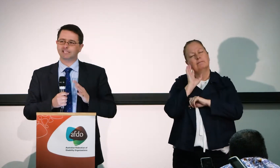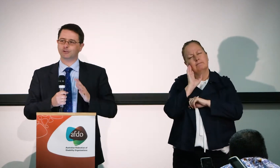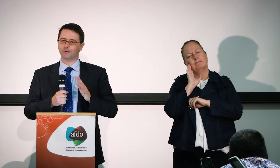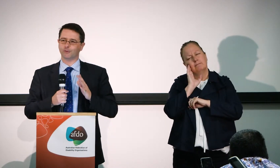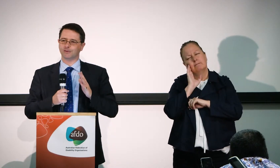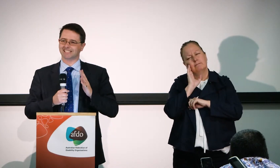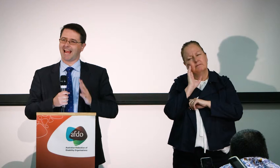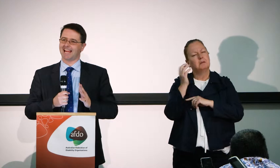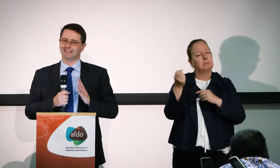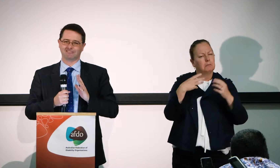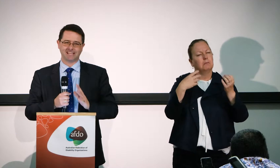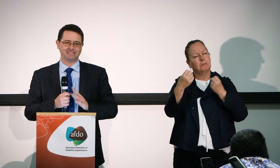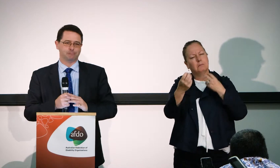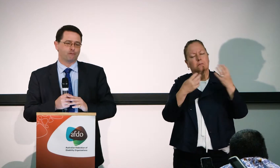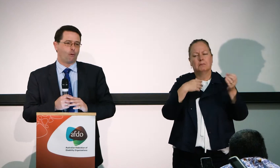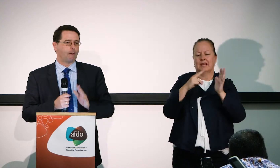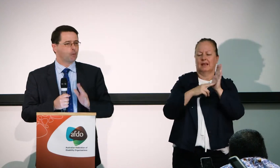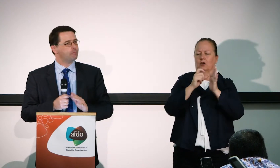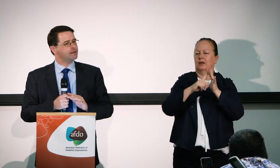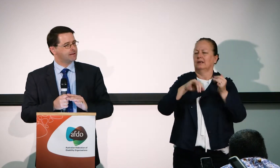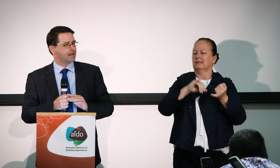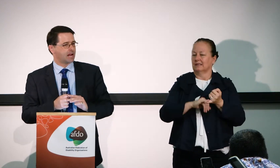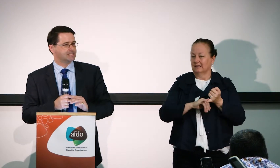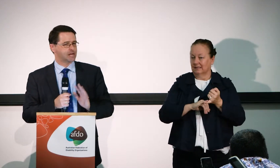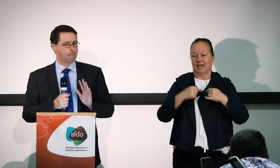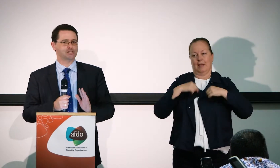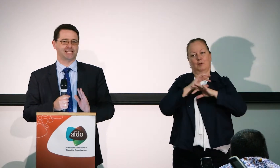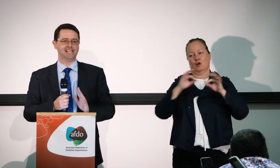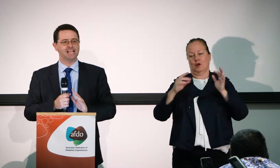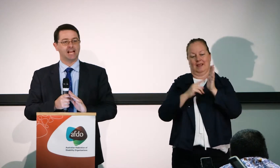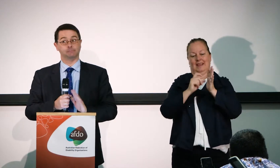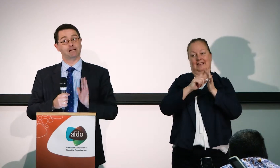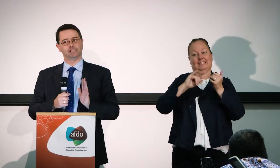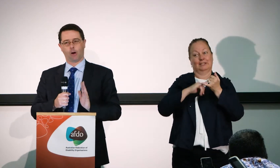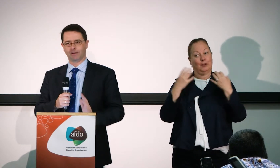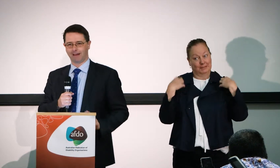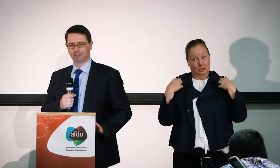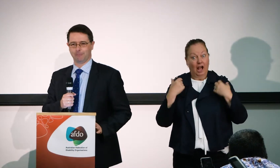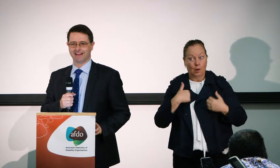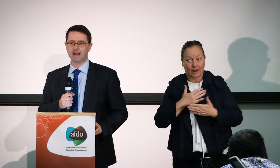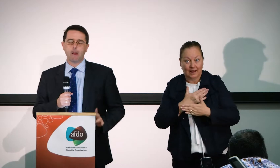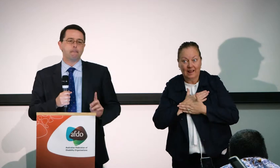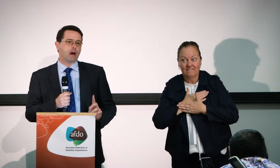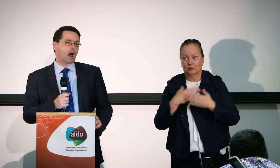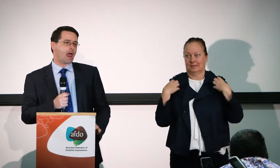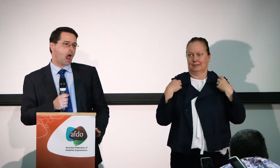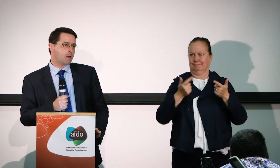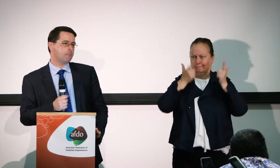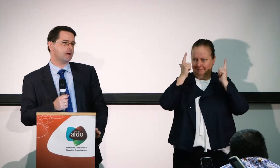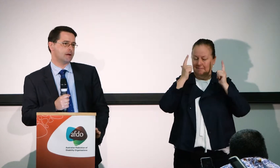Now I need to say, and I've said this before, I'm not the NDIS Commissioner as much as I would love to be, but I am here,